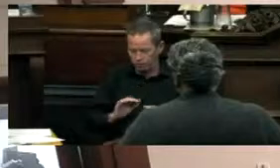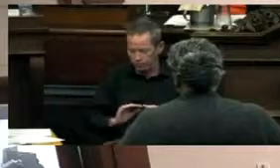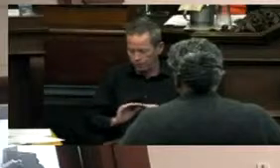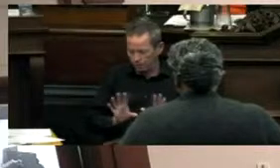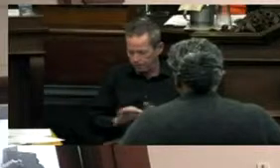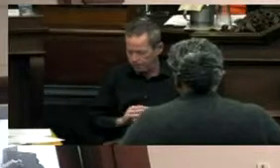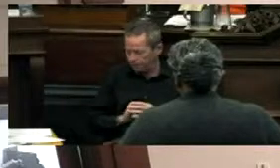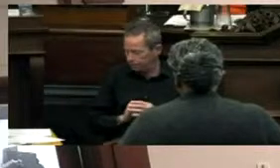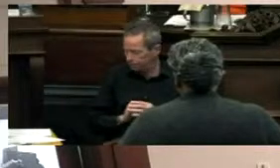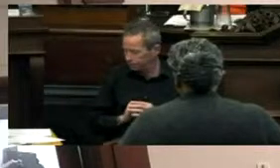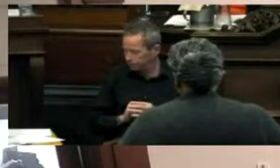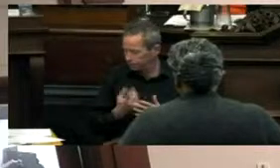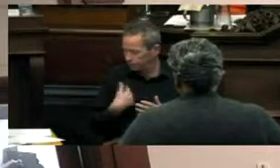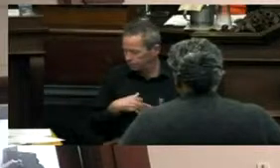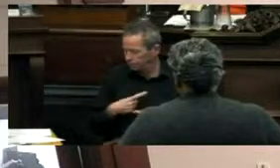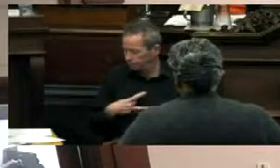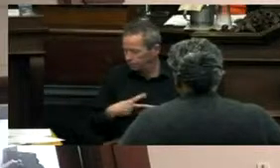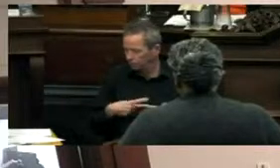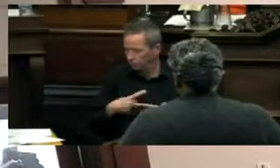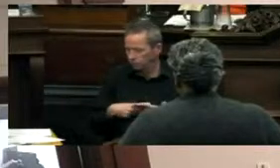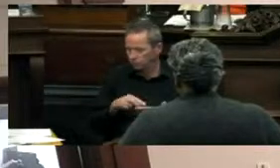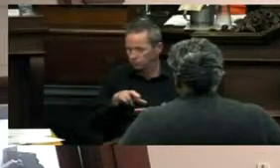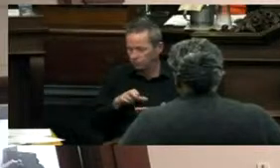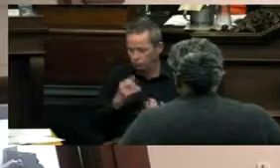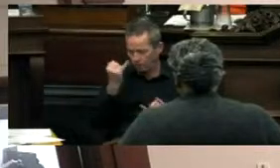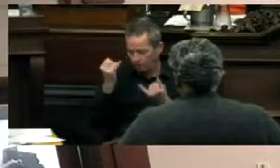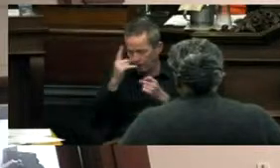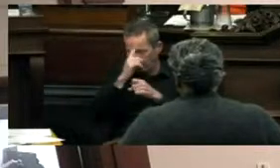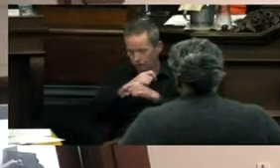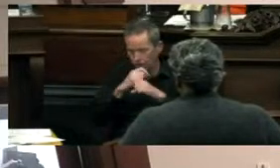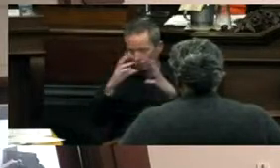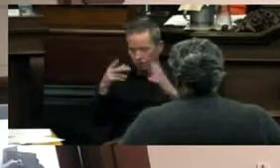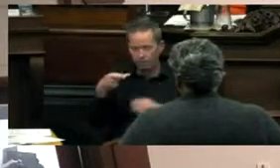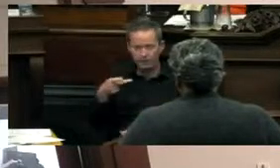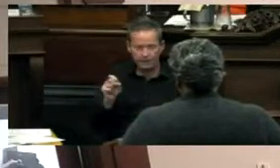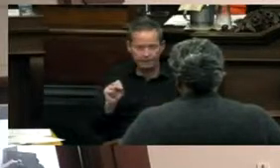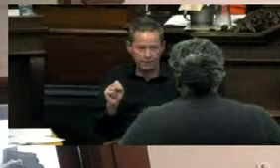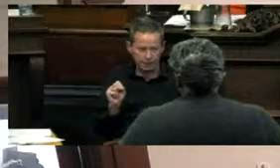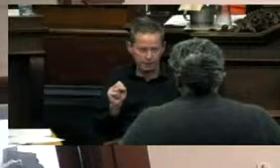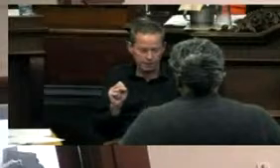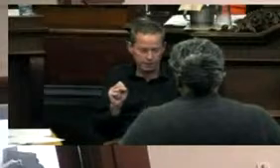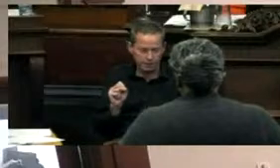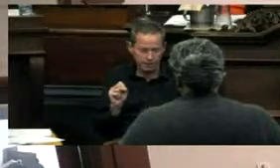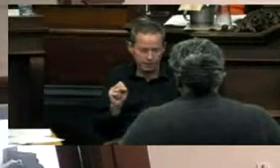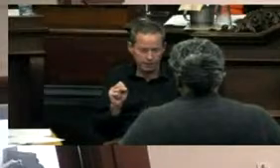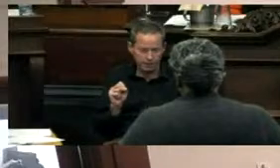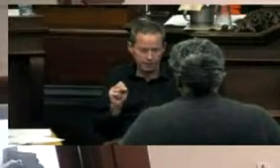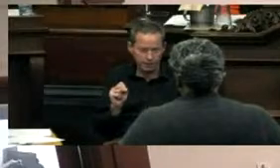some questions, obviously. So as